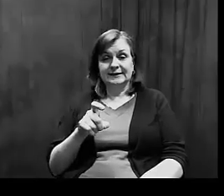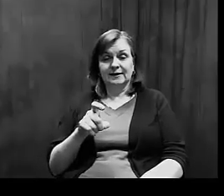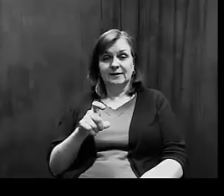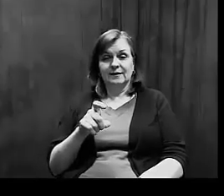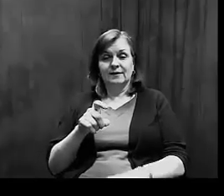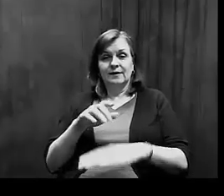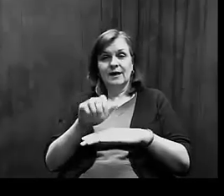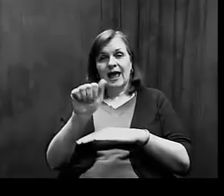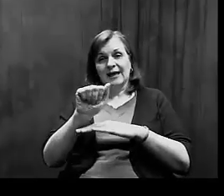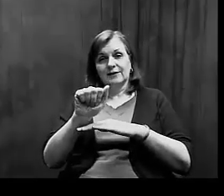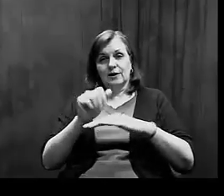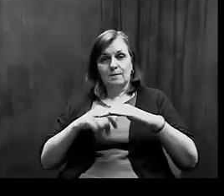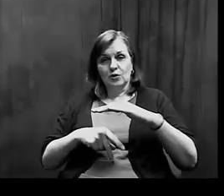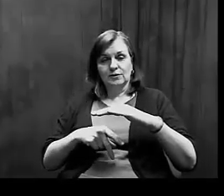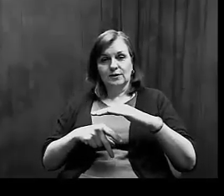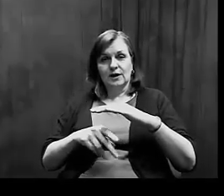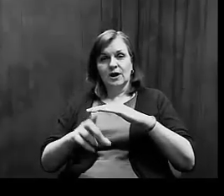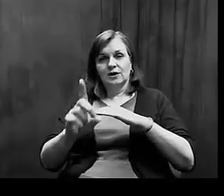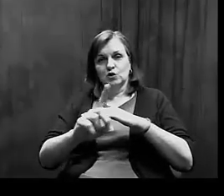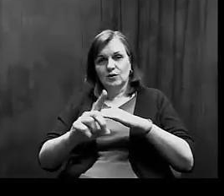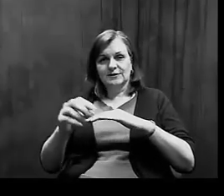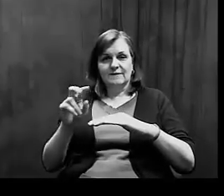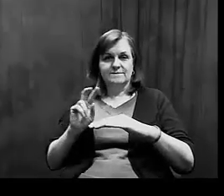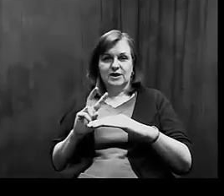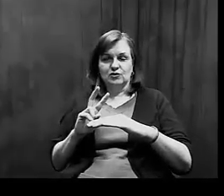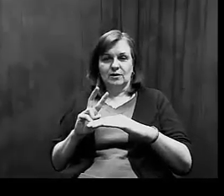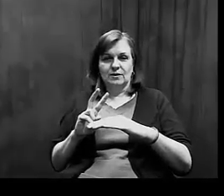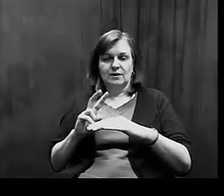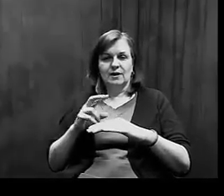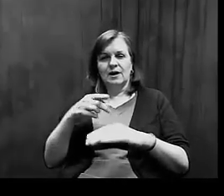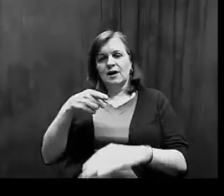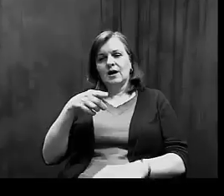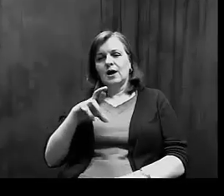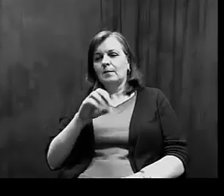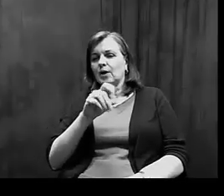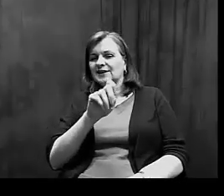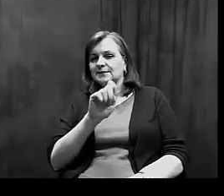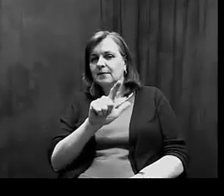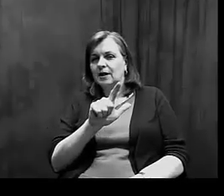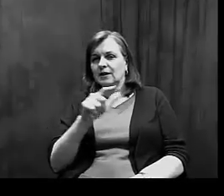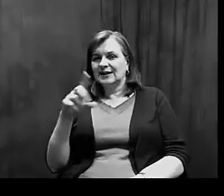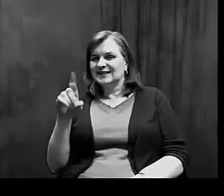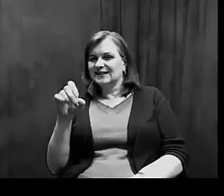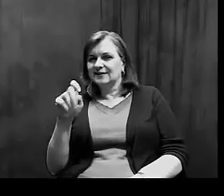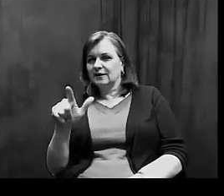so we actually need anterior posterior dorsal ventral proximal and distal may not be ones